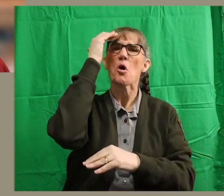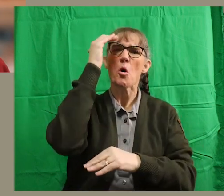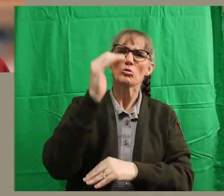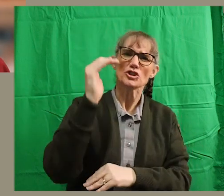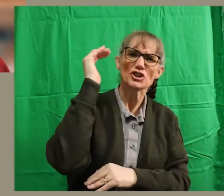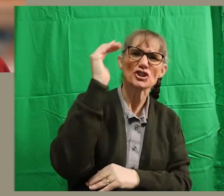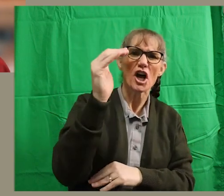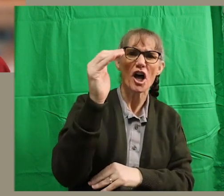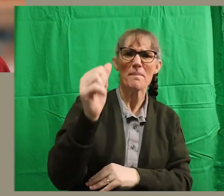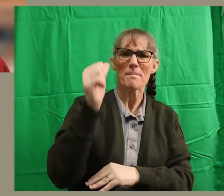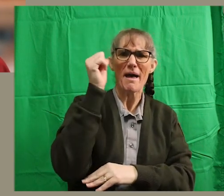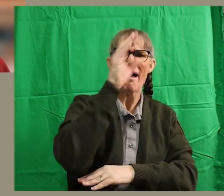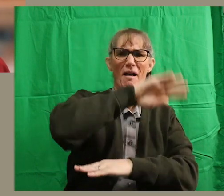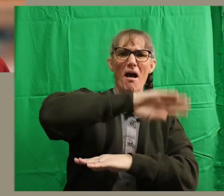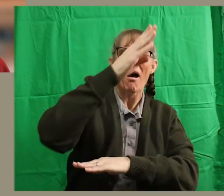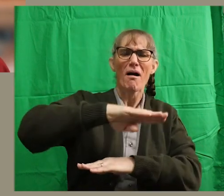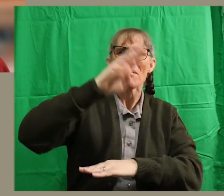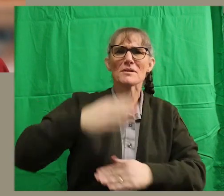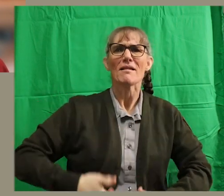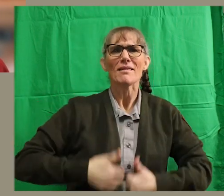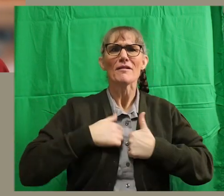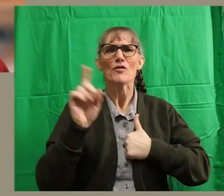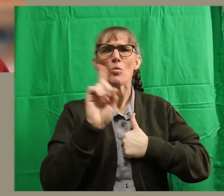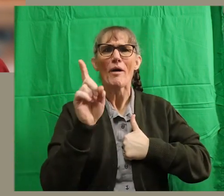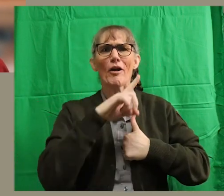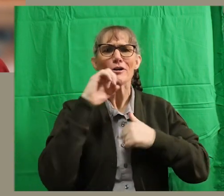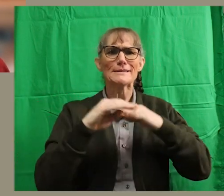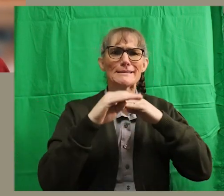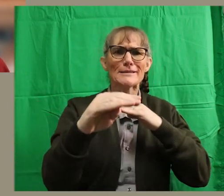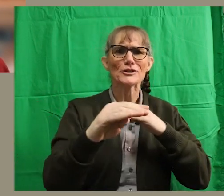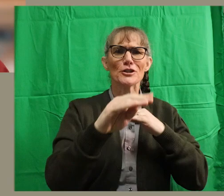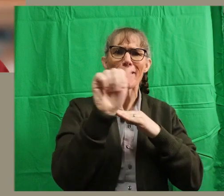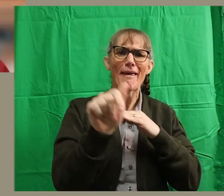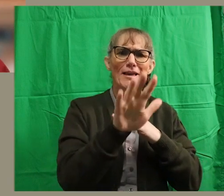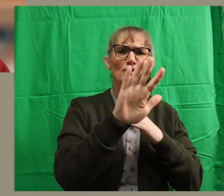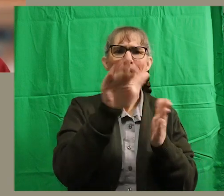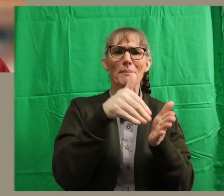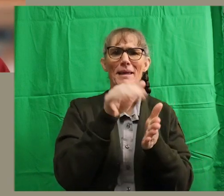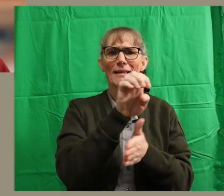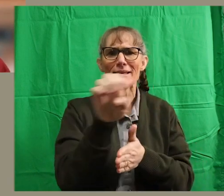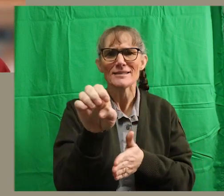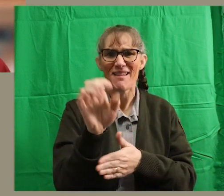these large, humped animals living in the deserts of Asia or the Middle East. And this assumption is